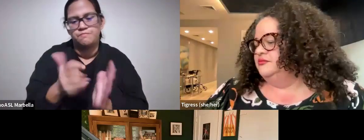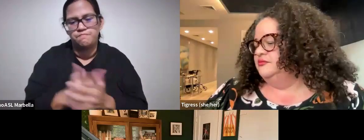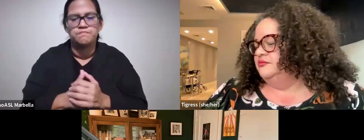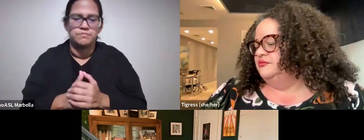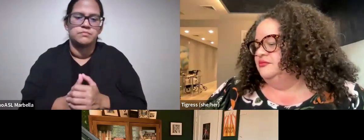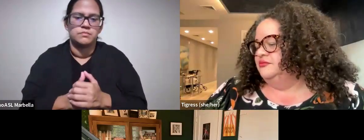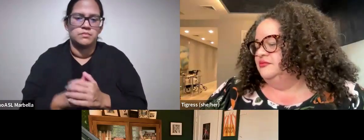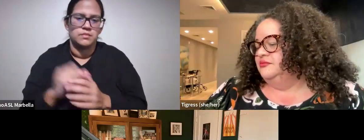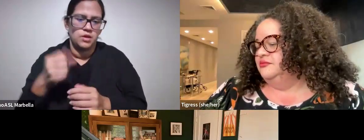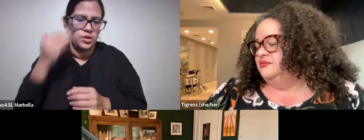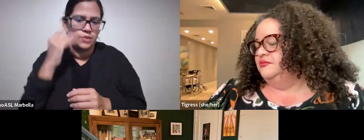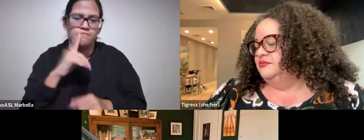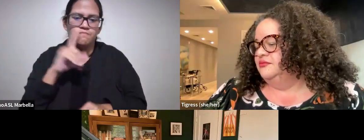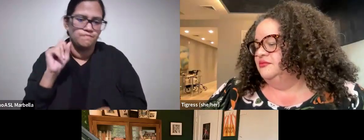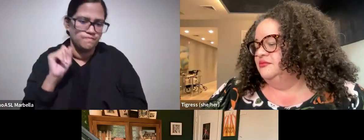Just in total candor.